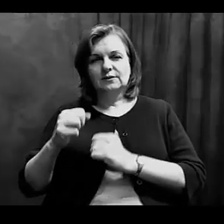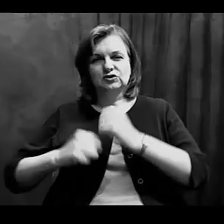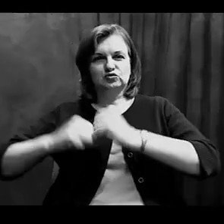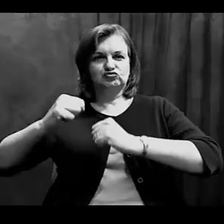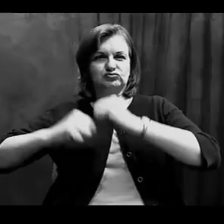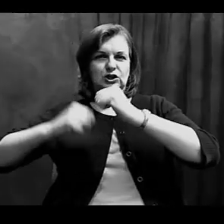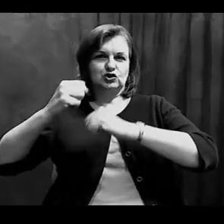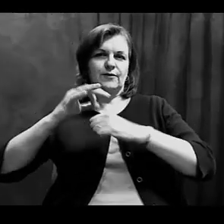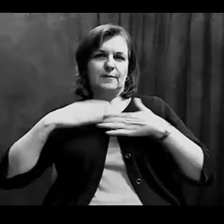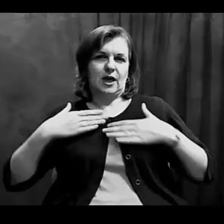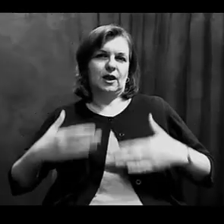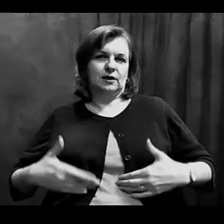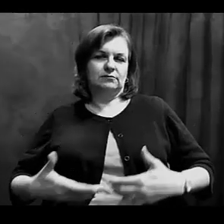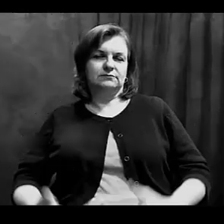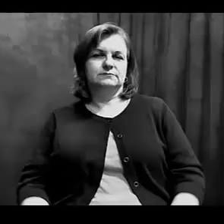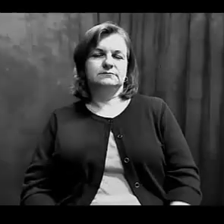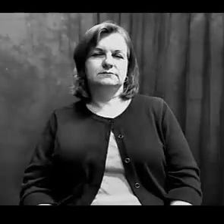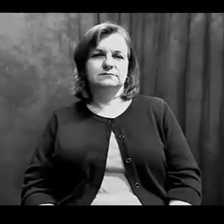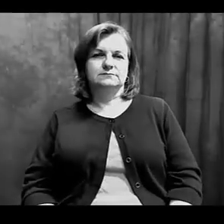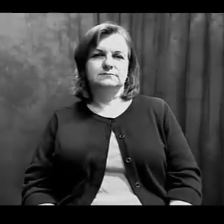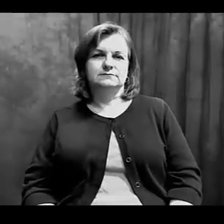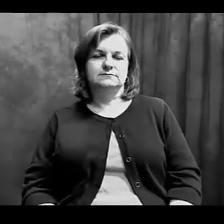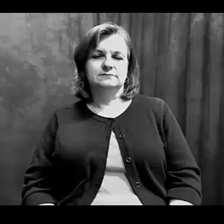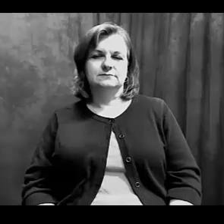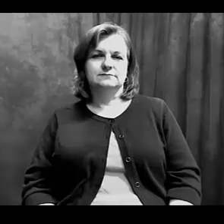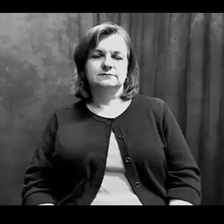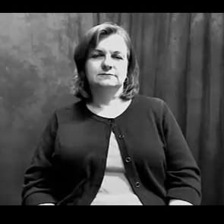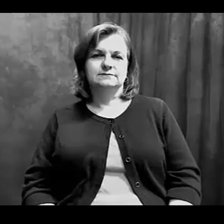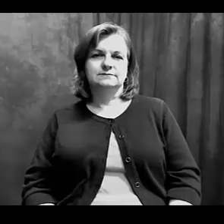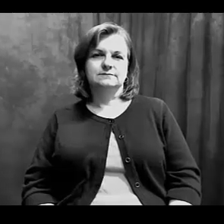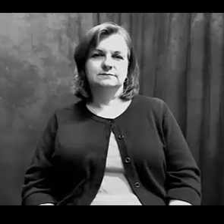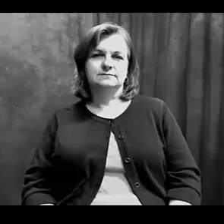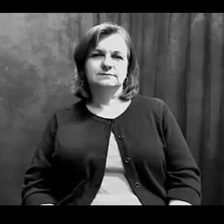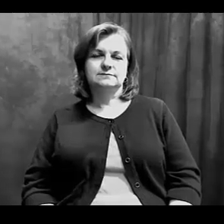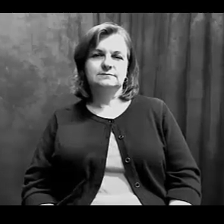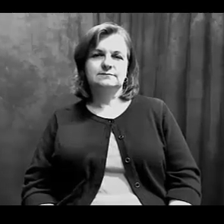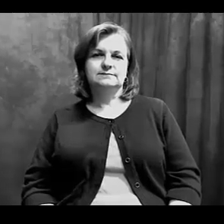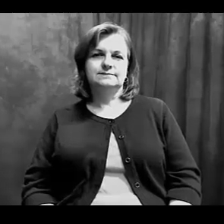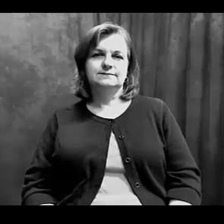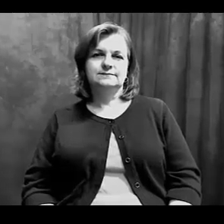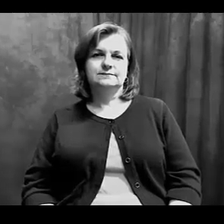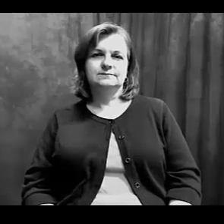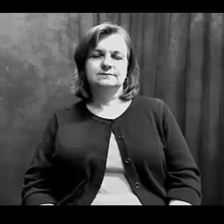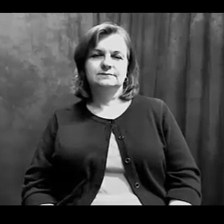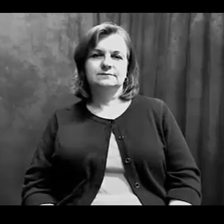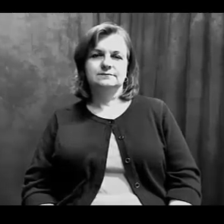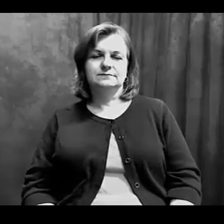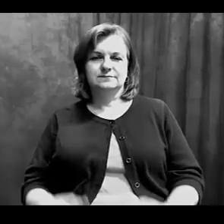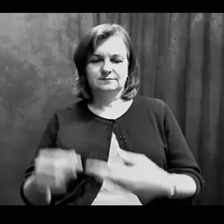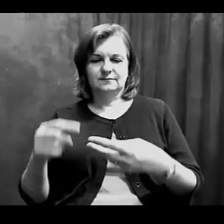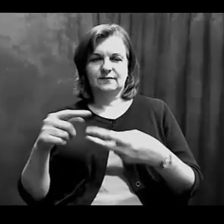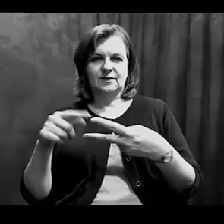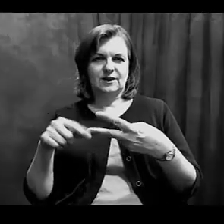or structural